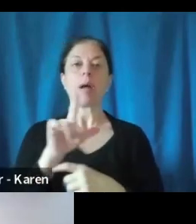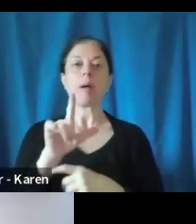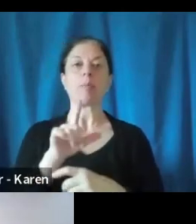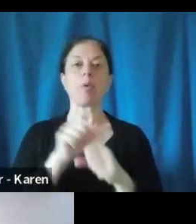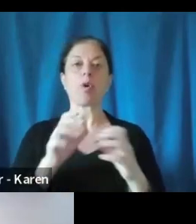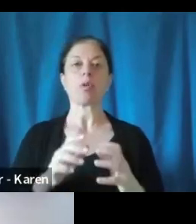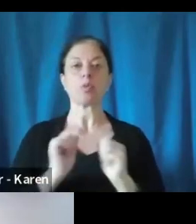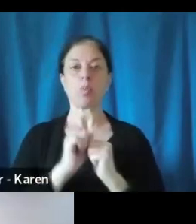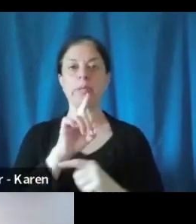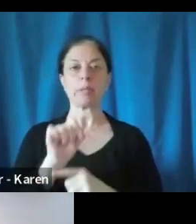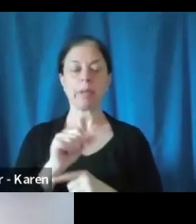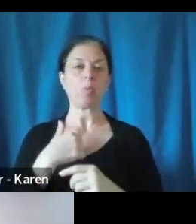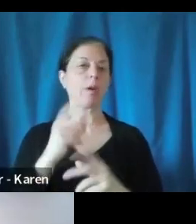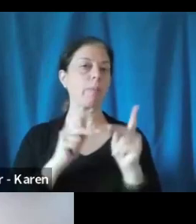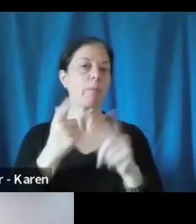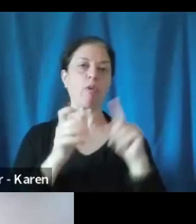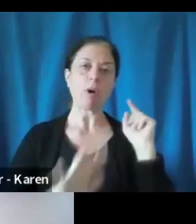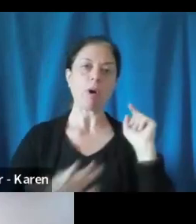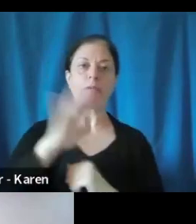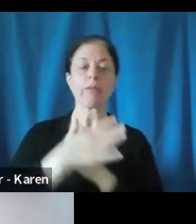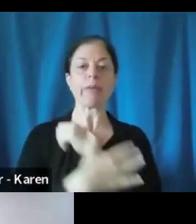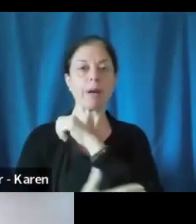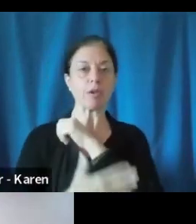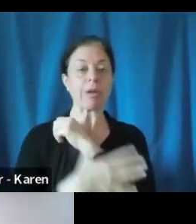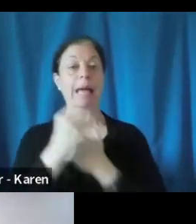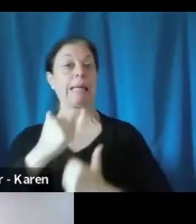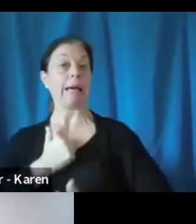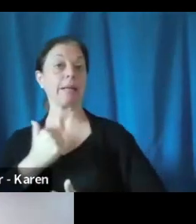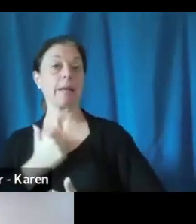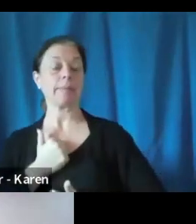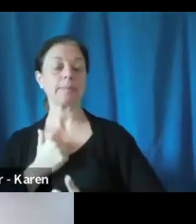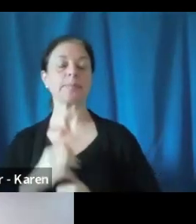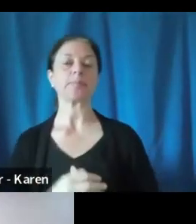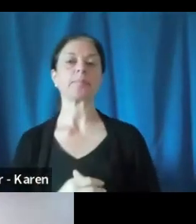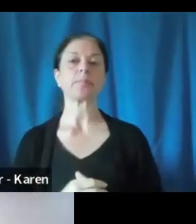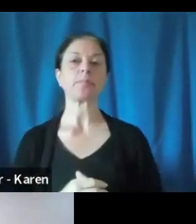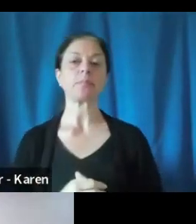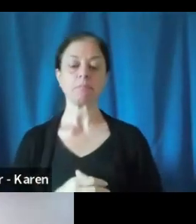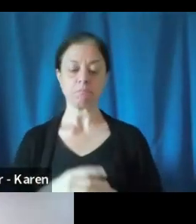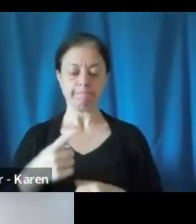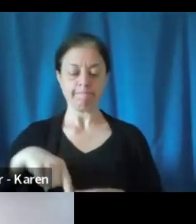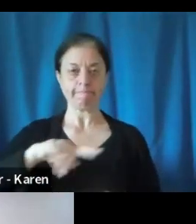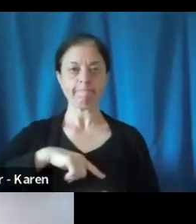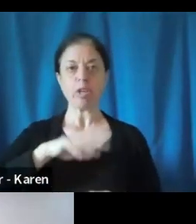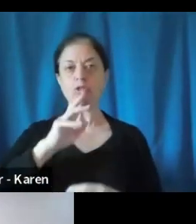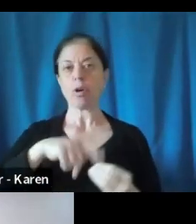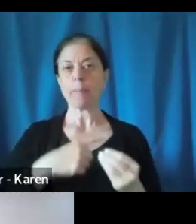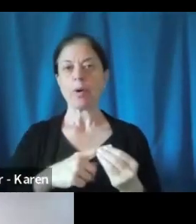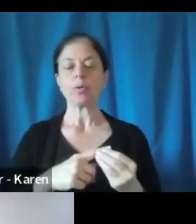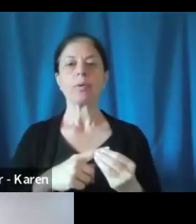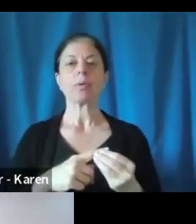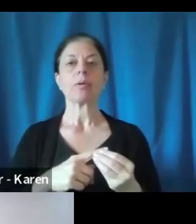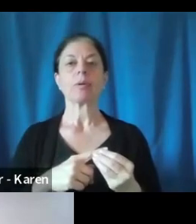it but it's a closed discord for library workers with disabilities. It's really great. With he have folks from all over